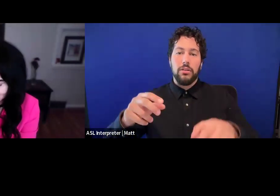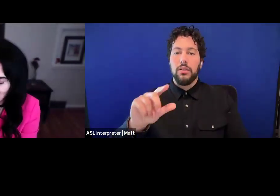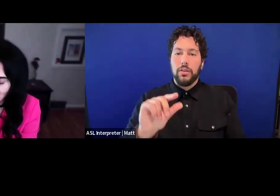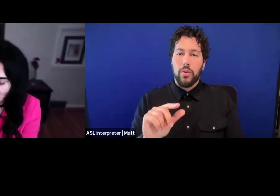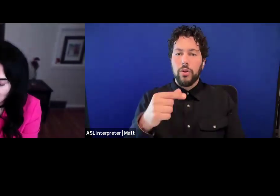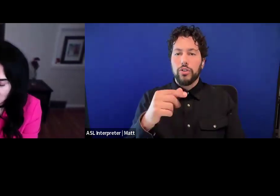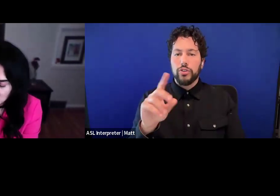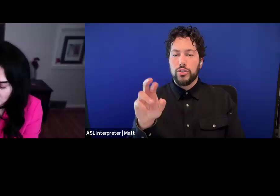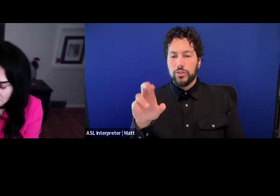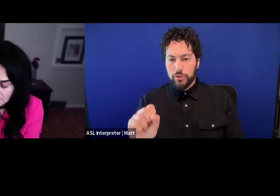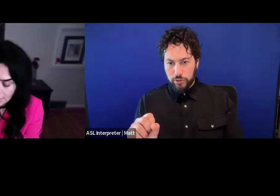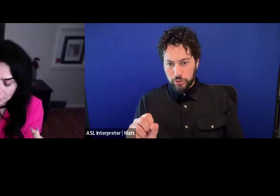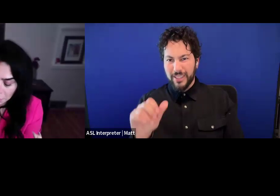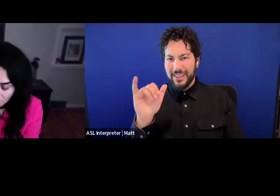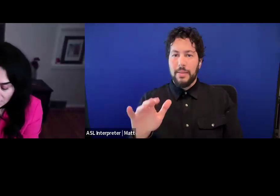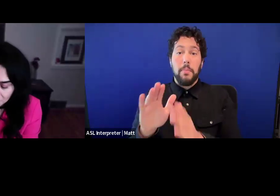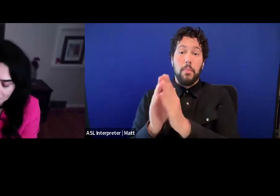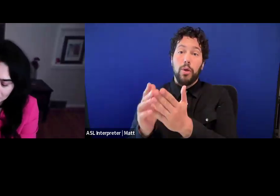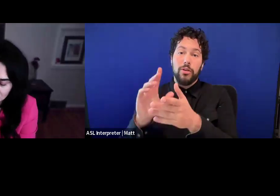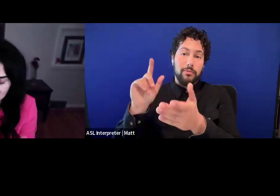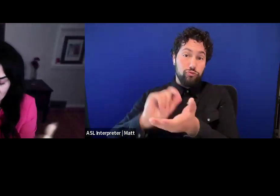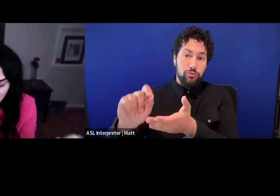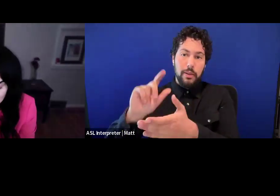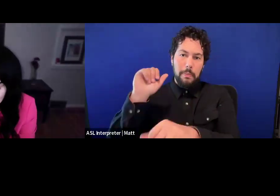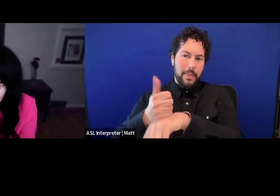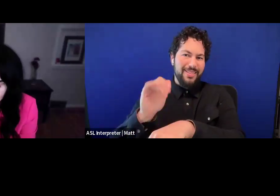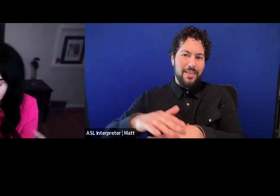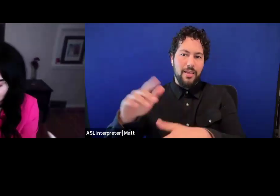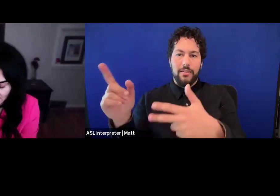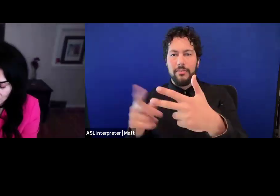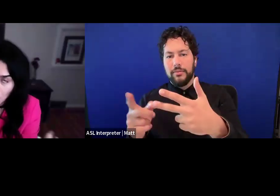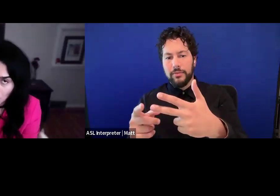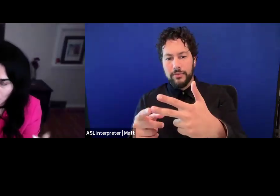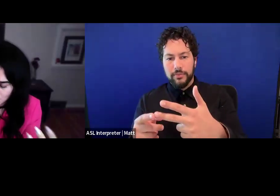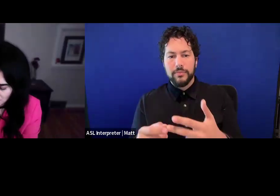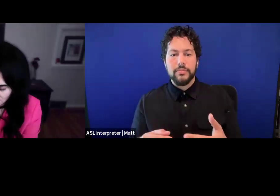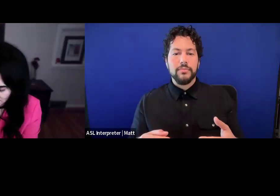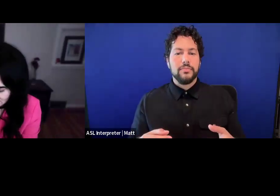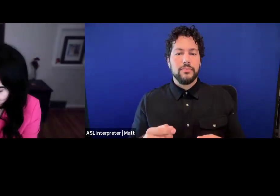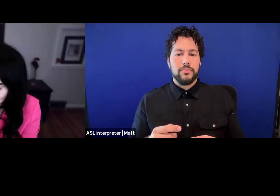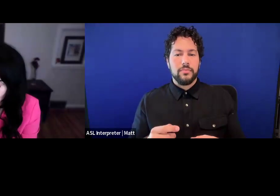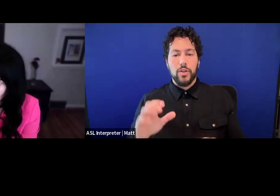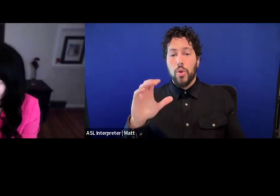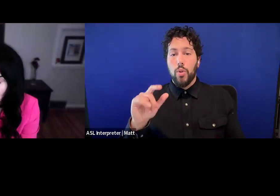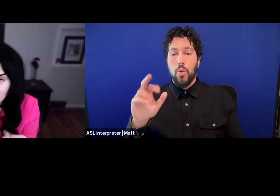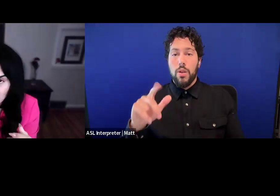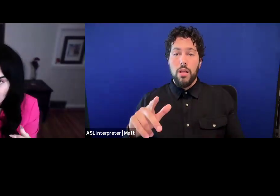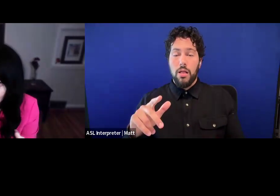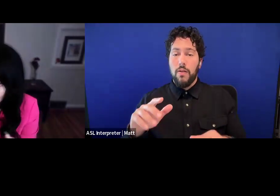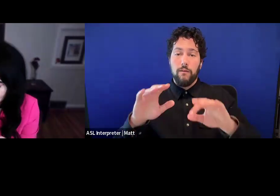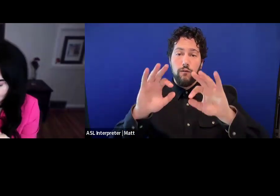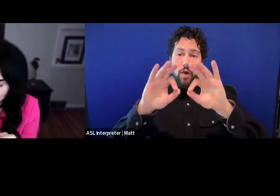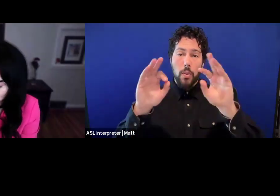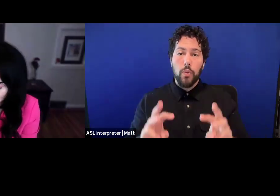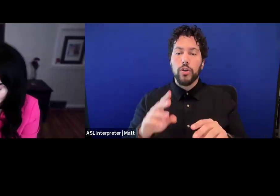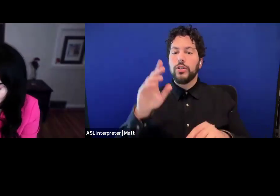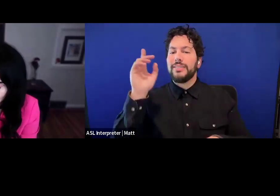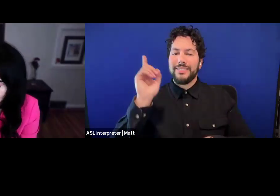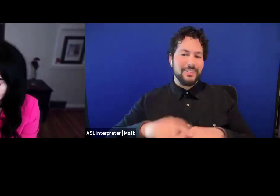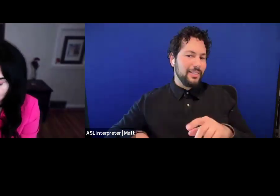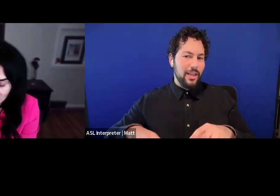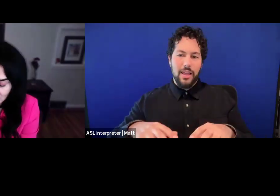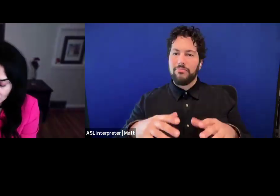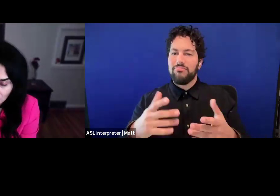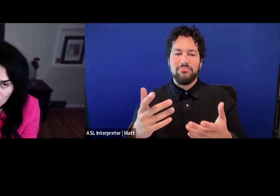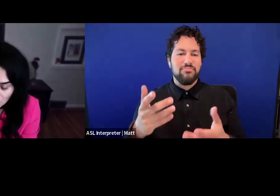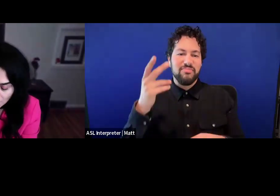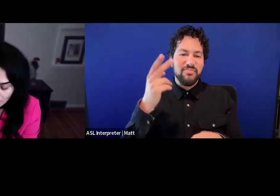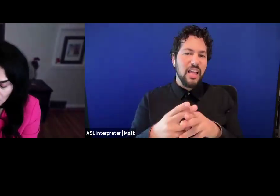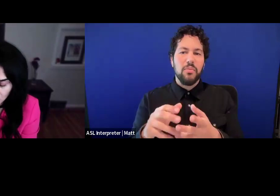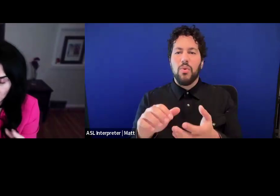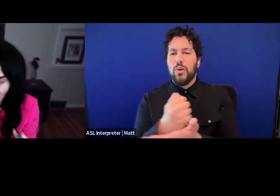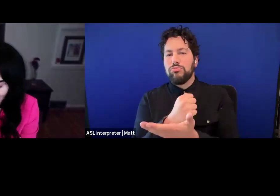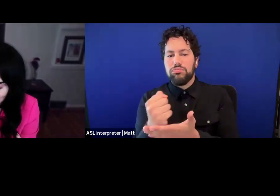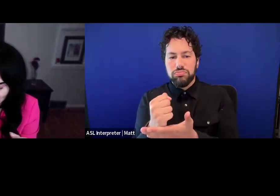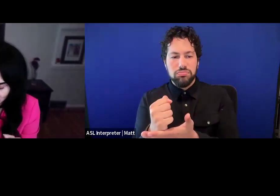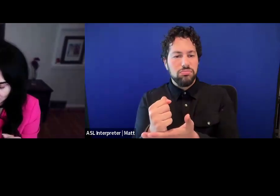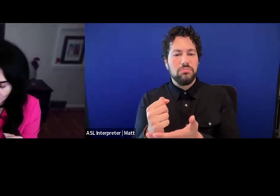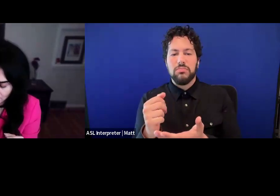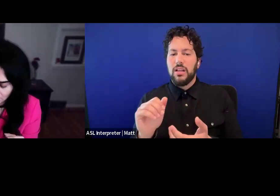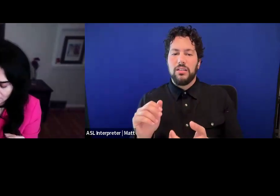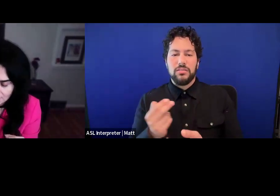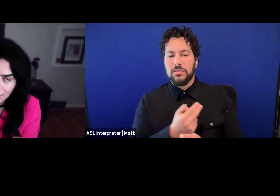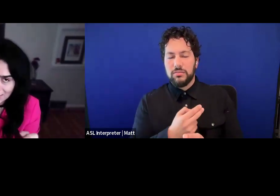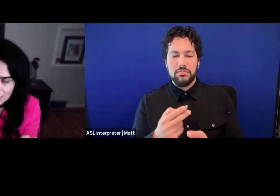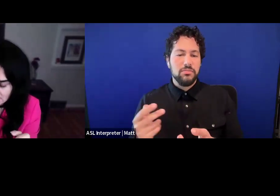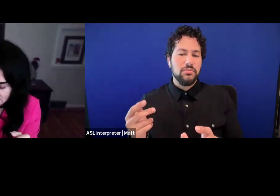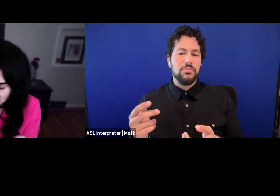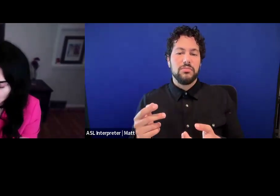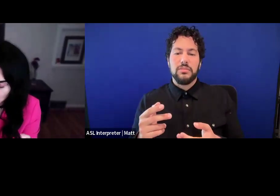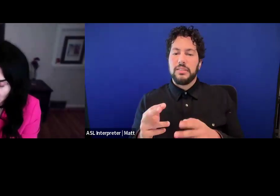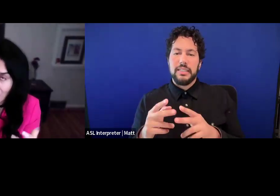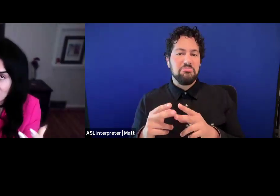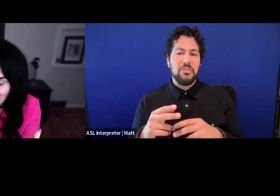Our responses that colonial frameworks cannot absorb name or erase. Bodily projects that co-produce neither human nor animal embodiments exist in both outside.